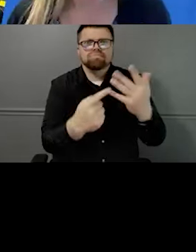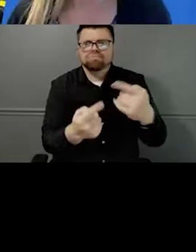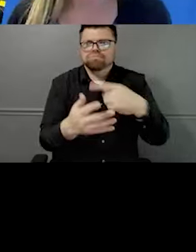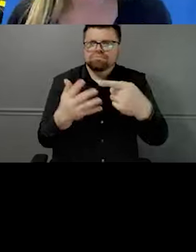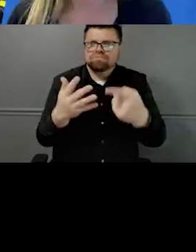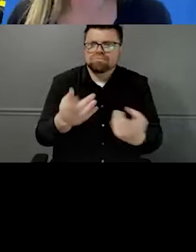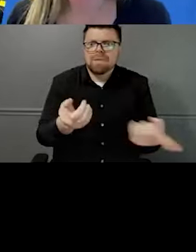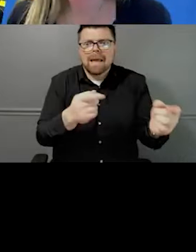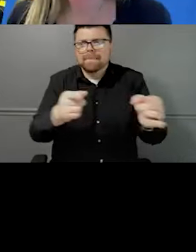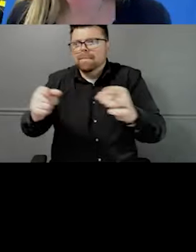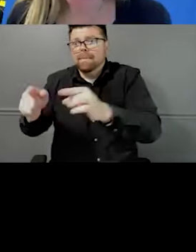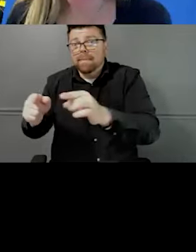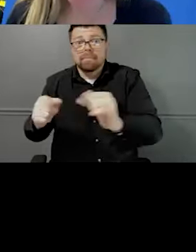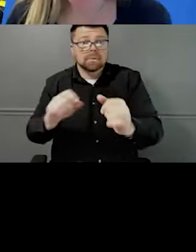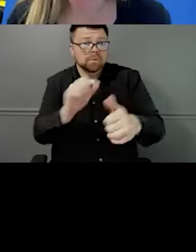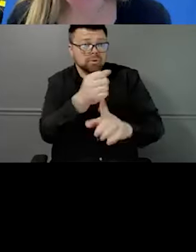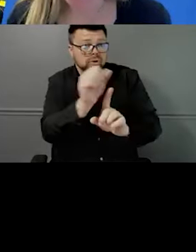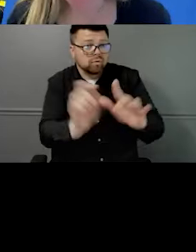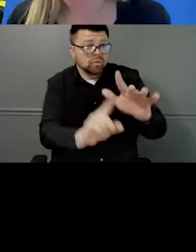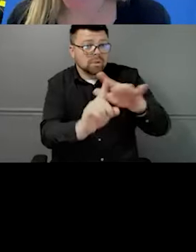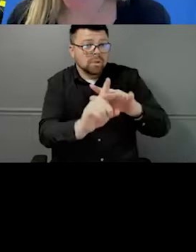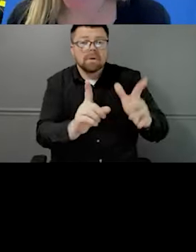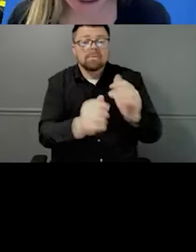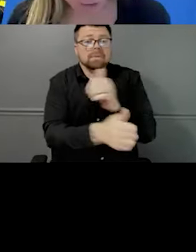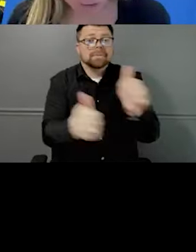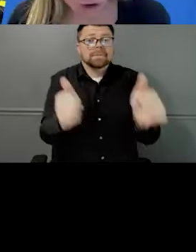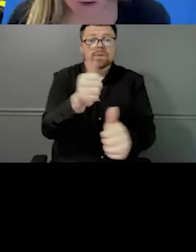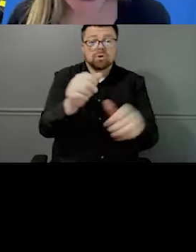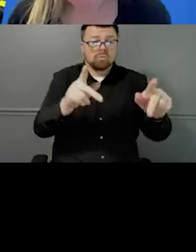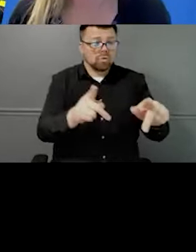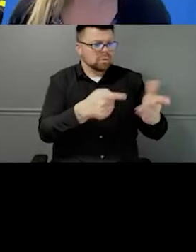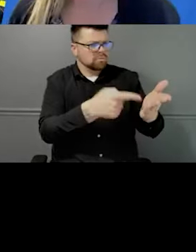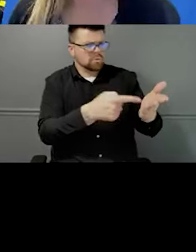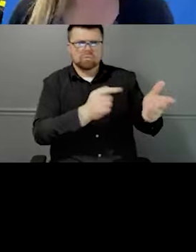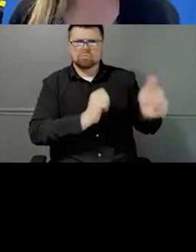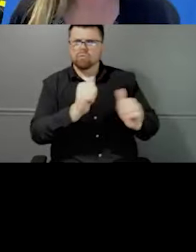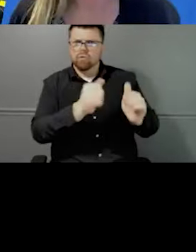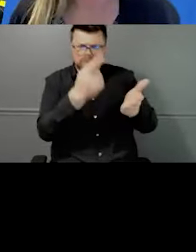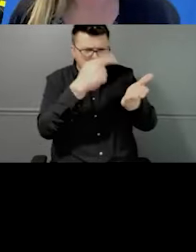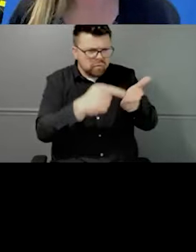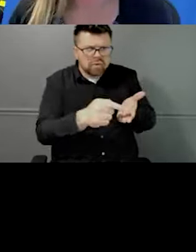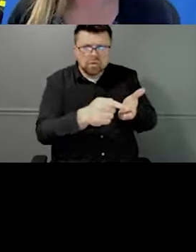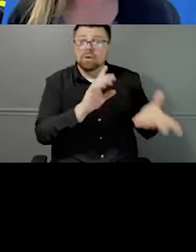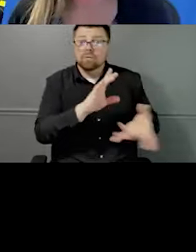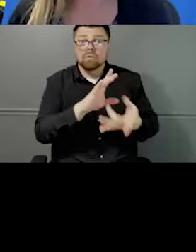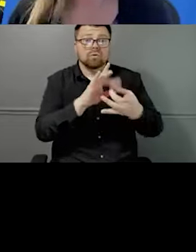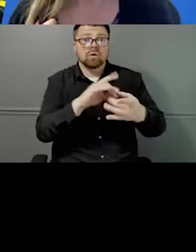It will require the senior/key person to perform research as part of that consulting activity.